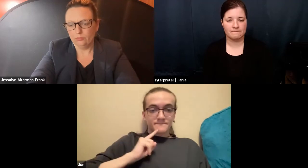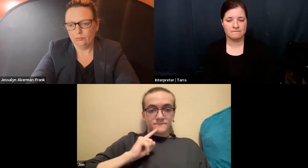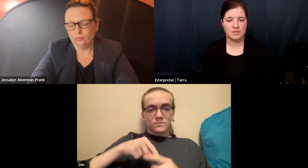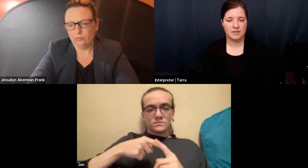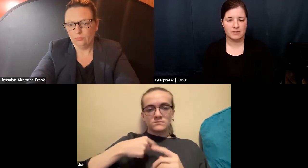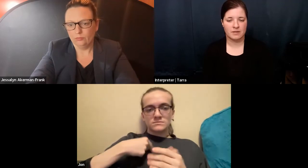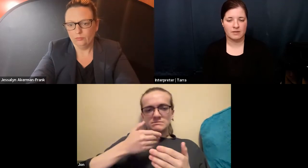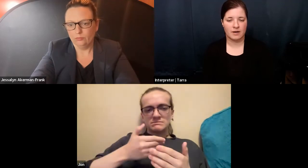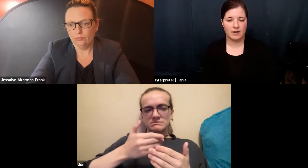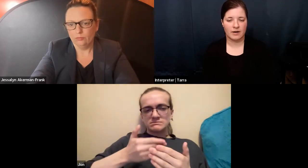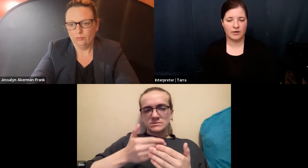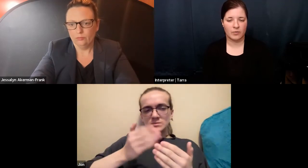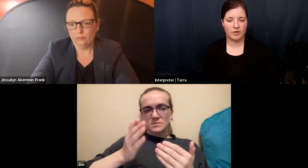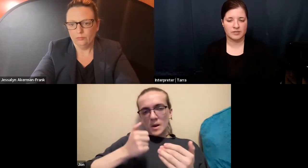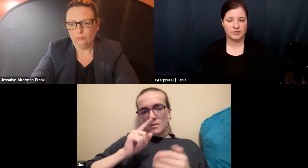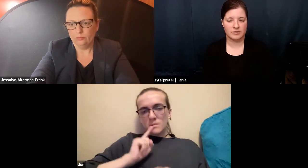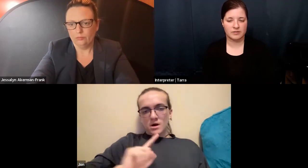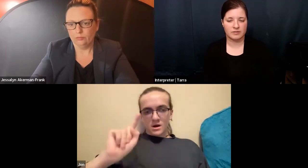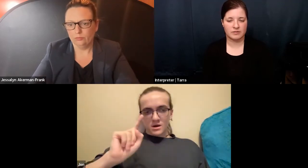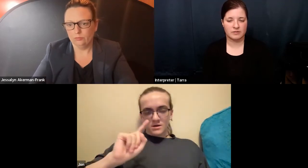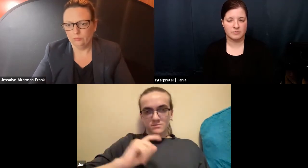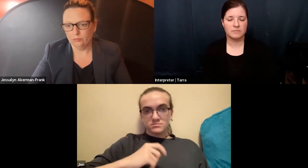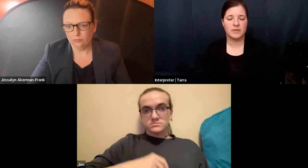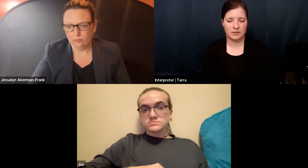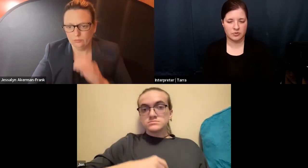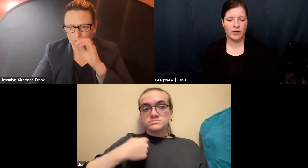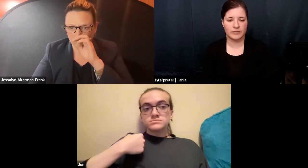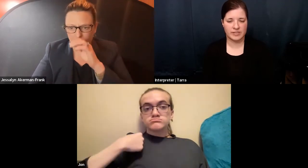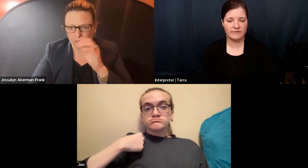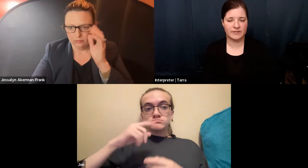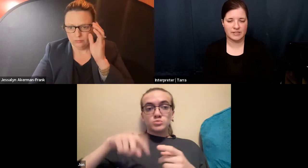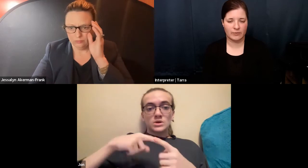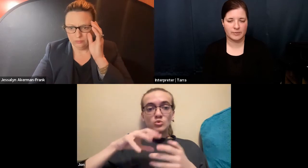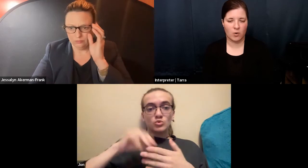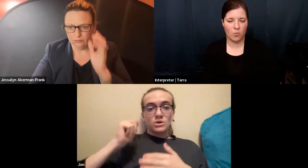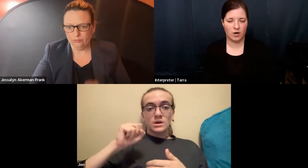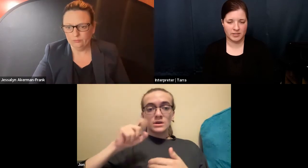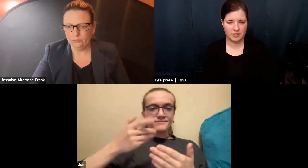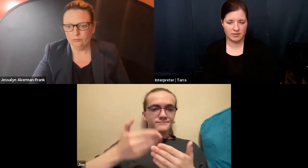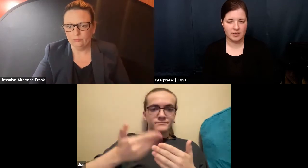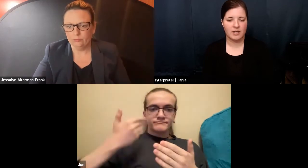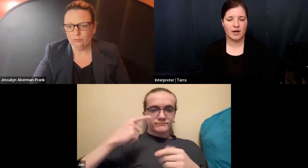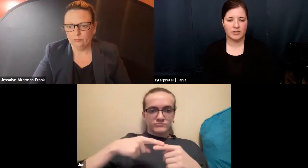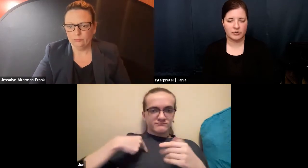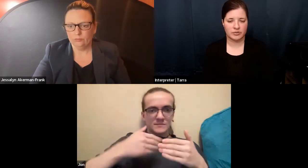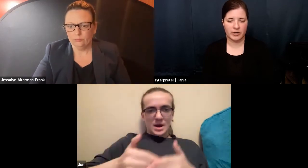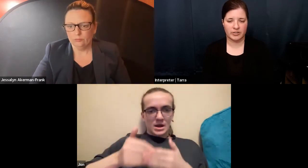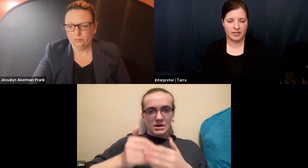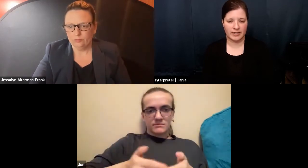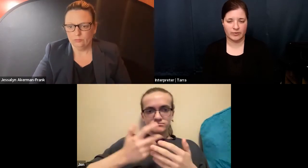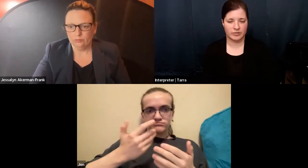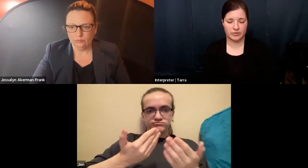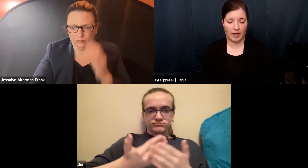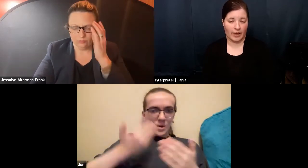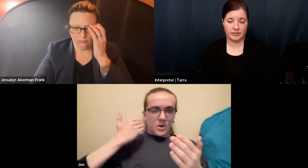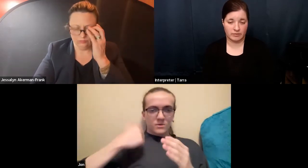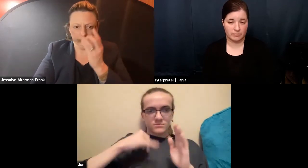Jon: Hi, this is Jon.